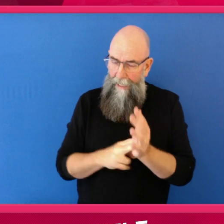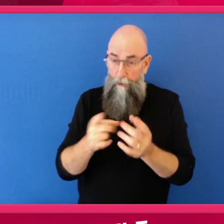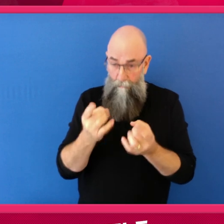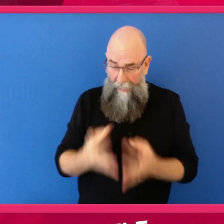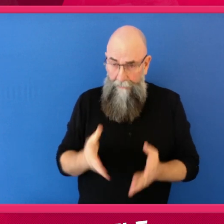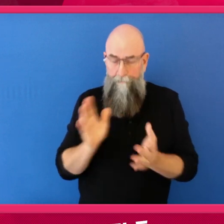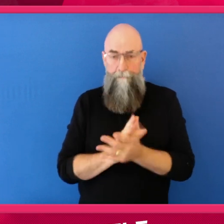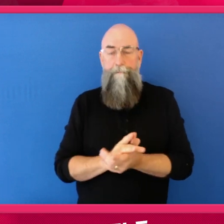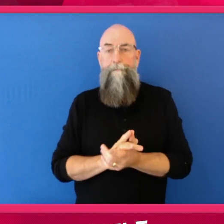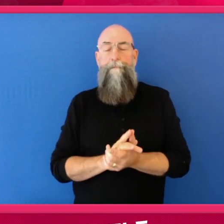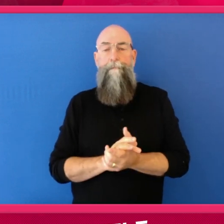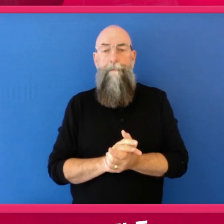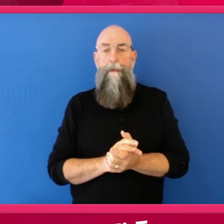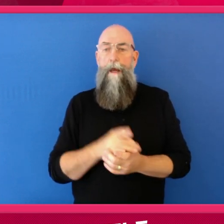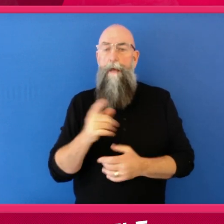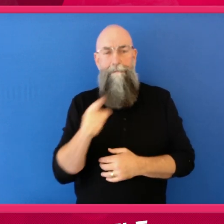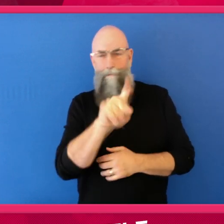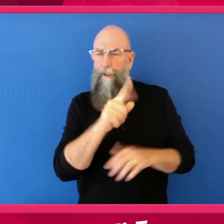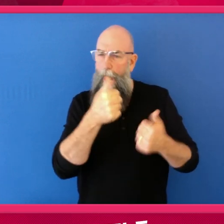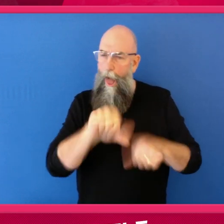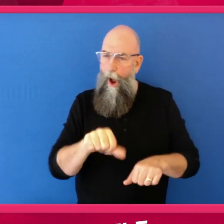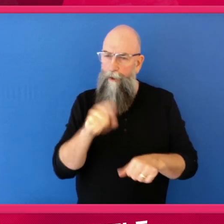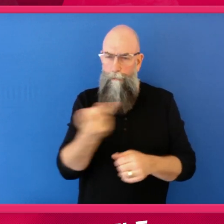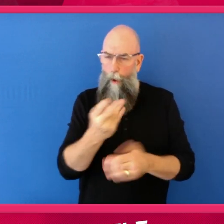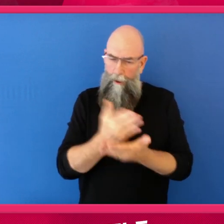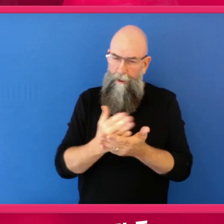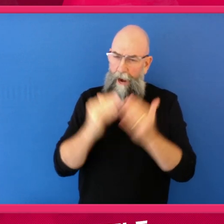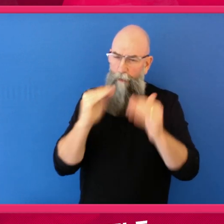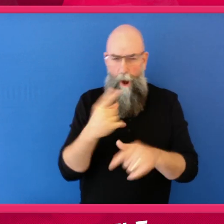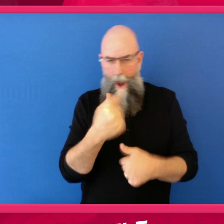Rowan like is a roomie? Ben Popham: Yeah, look, I think when you go